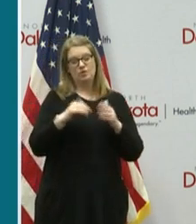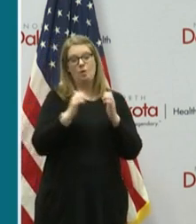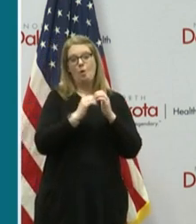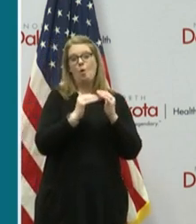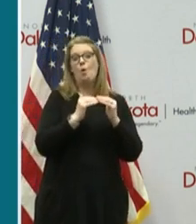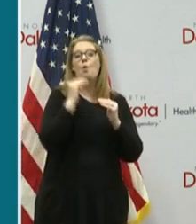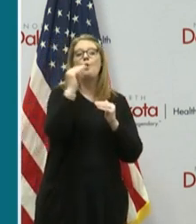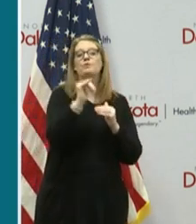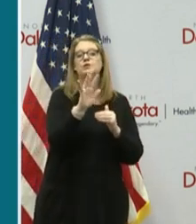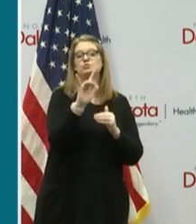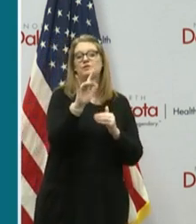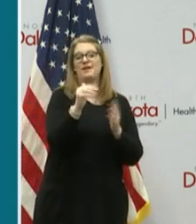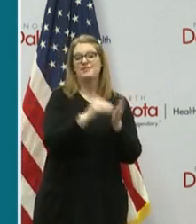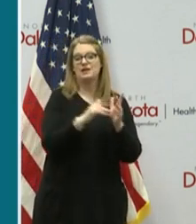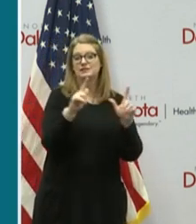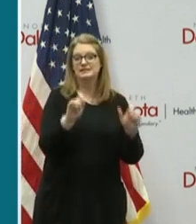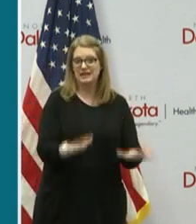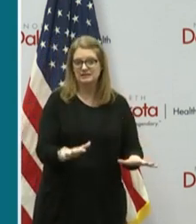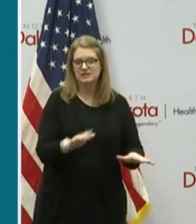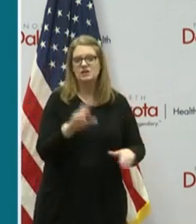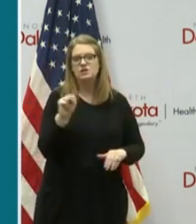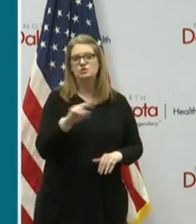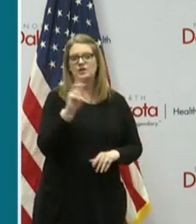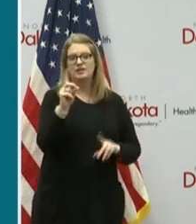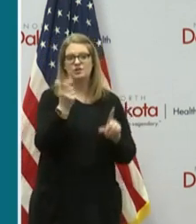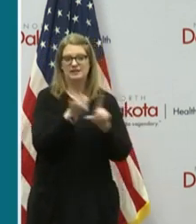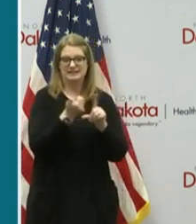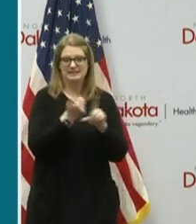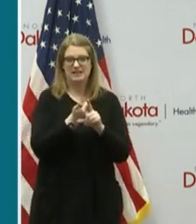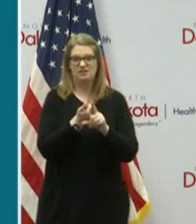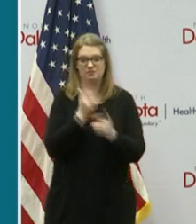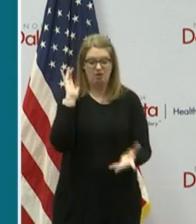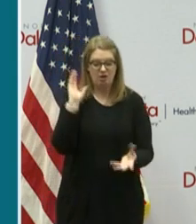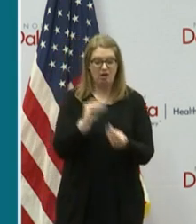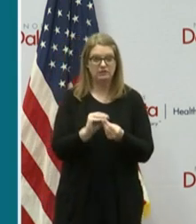WE HAVE TAKEN. AGAIN, IN TERMS OF TESTING WITH